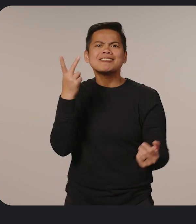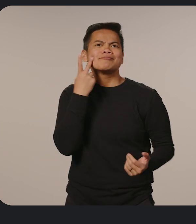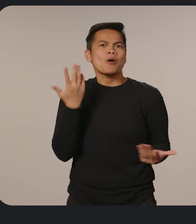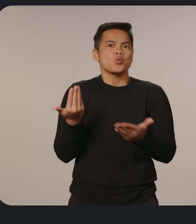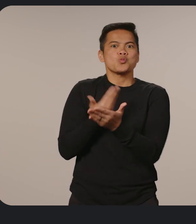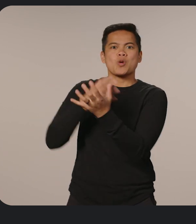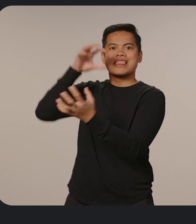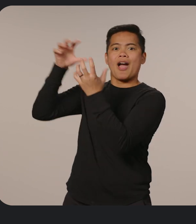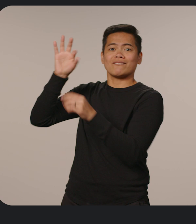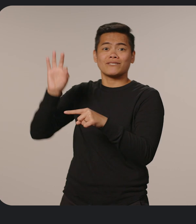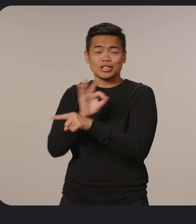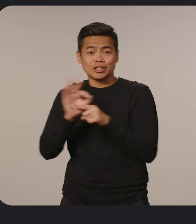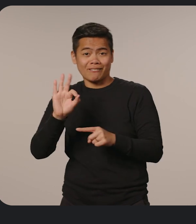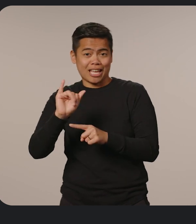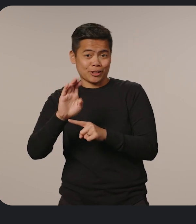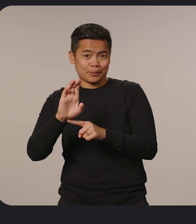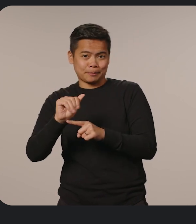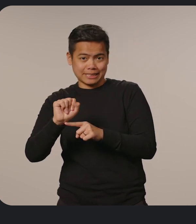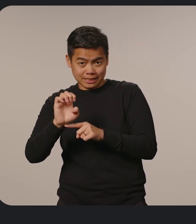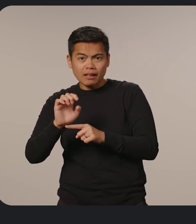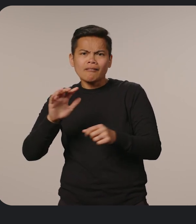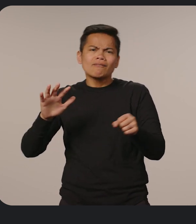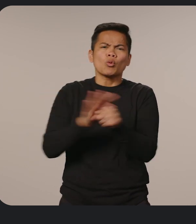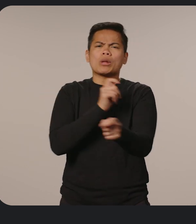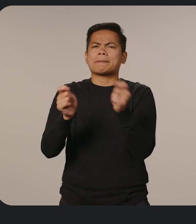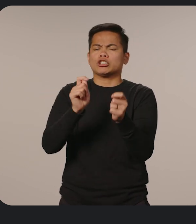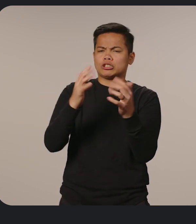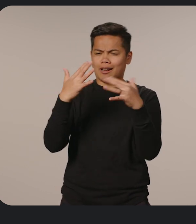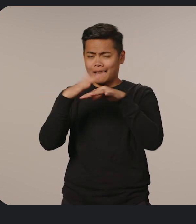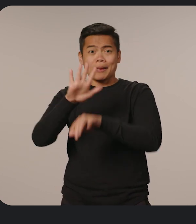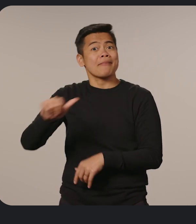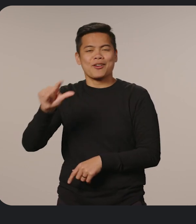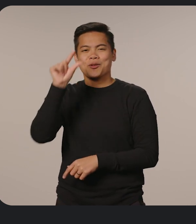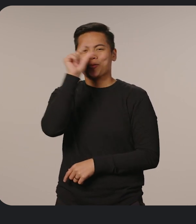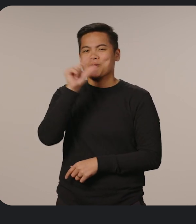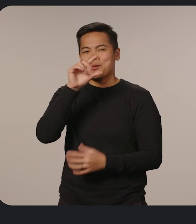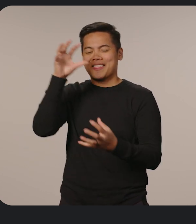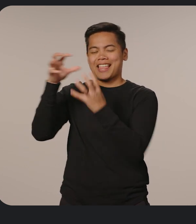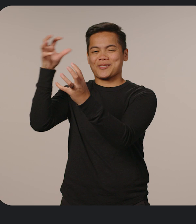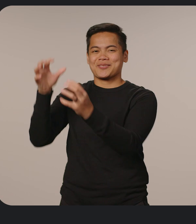so let's get started and see what's new in Cloud functions for Firebase our fully managed infrastructures powered by